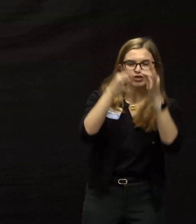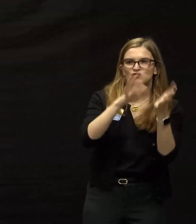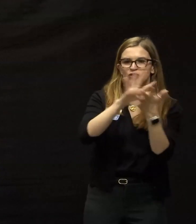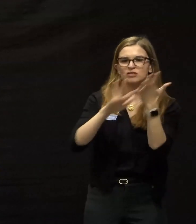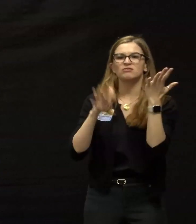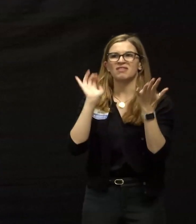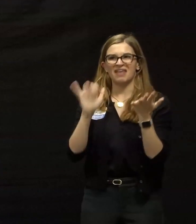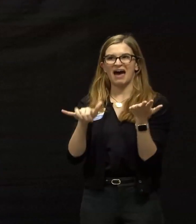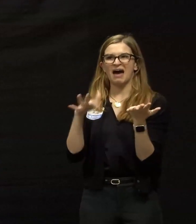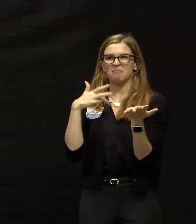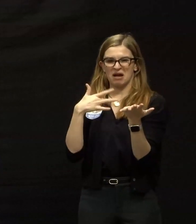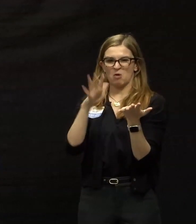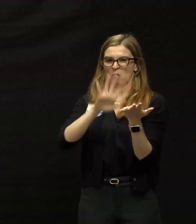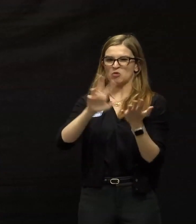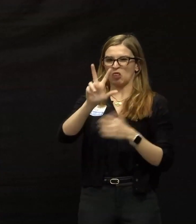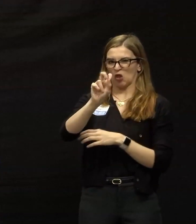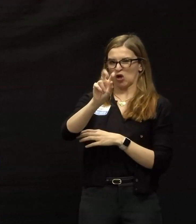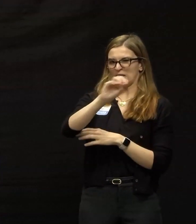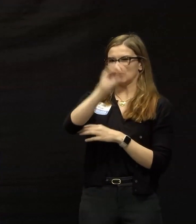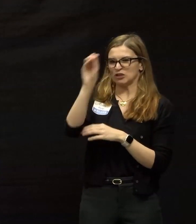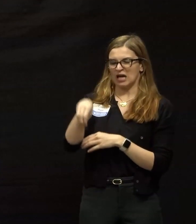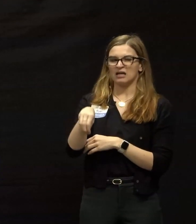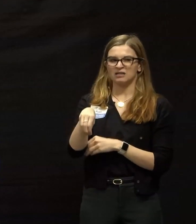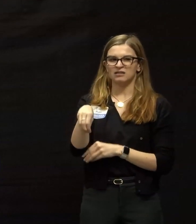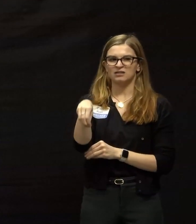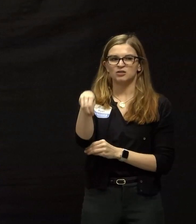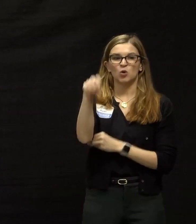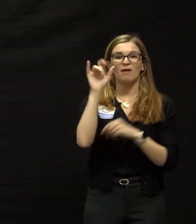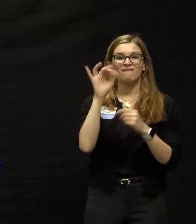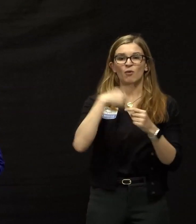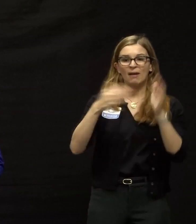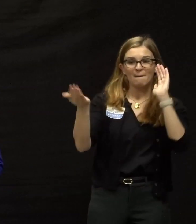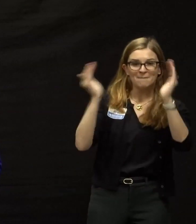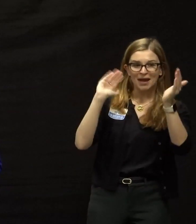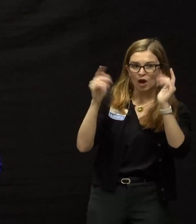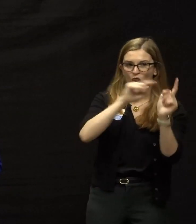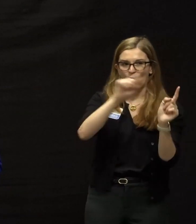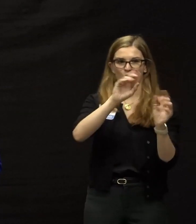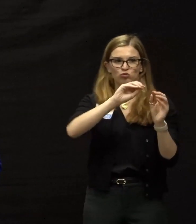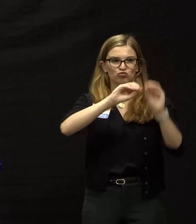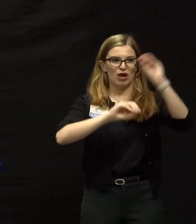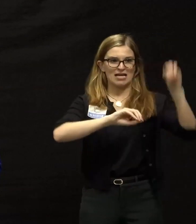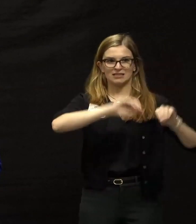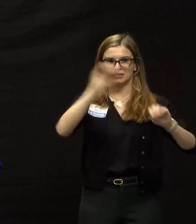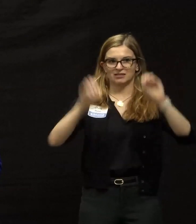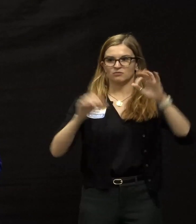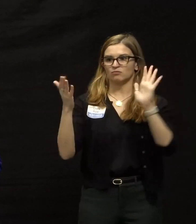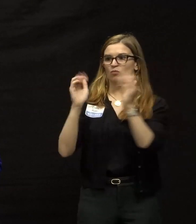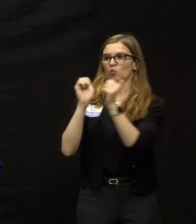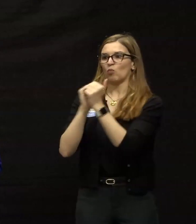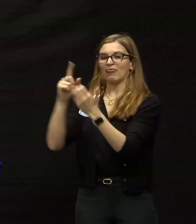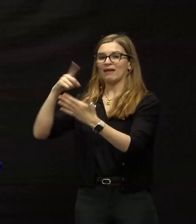inability to follow instruction route 30% larger. So if you compare those rates